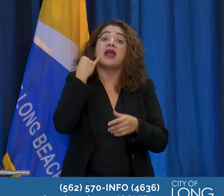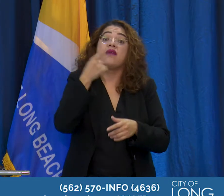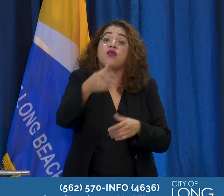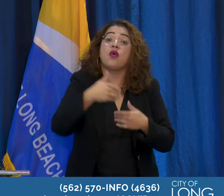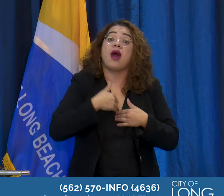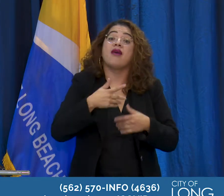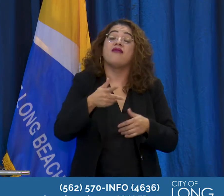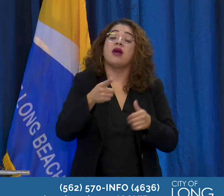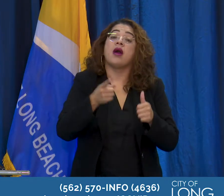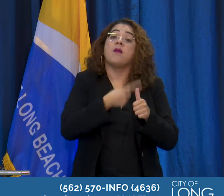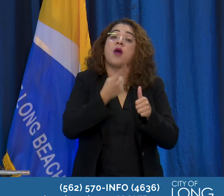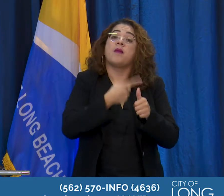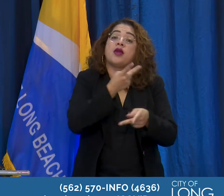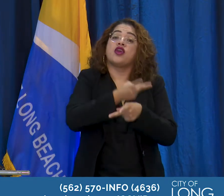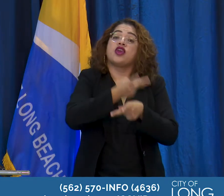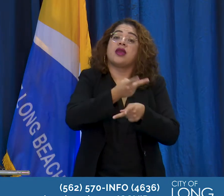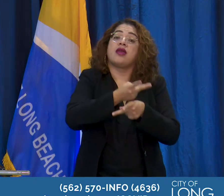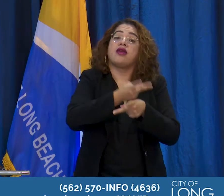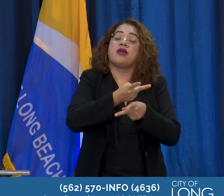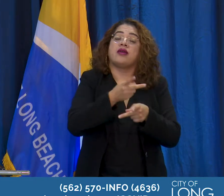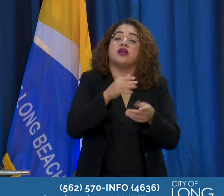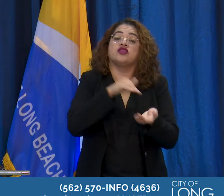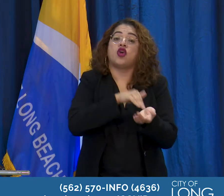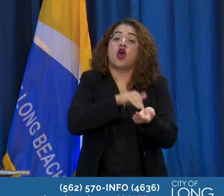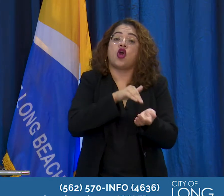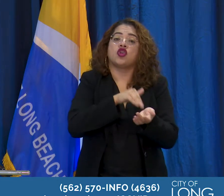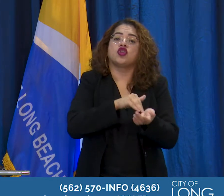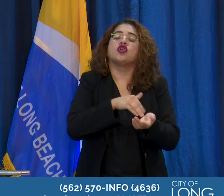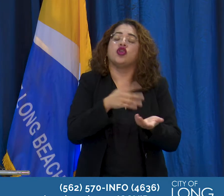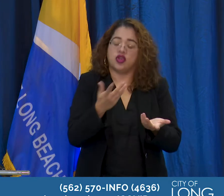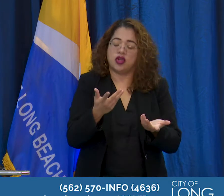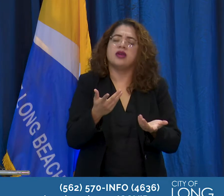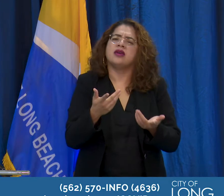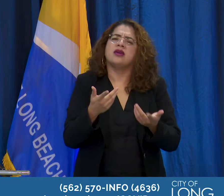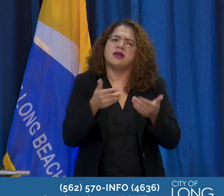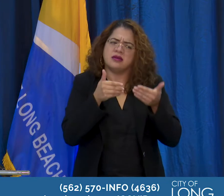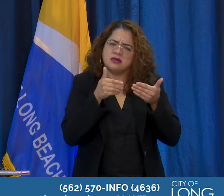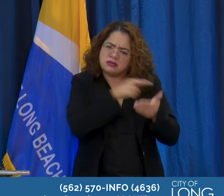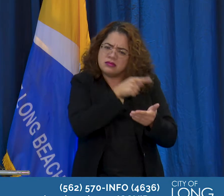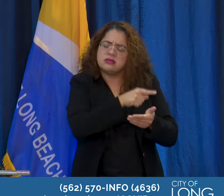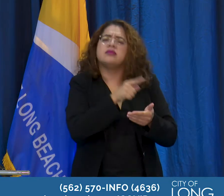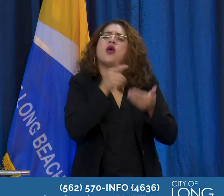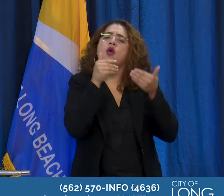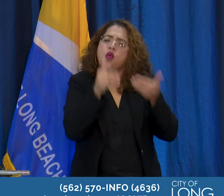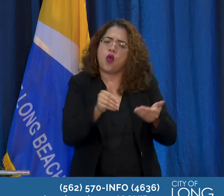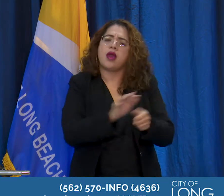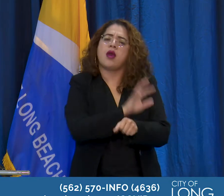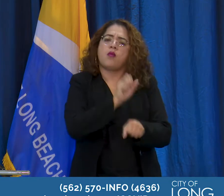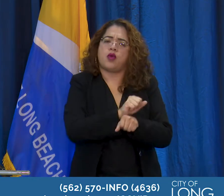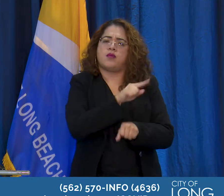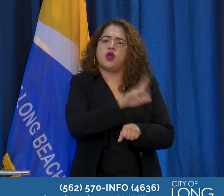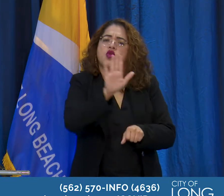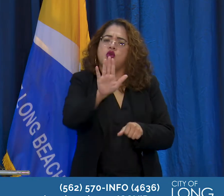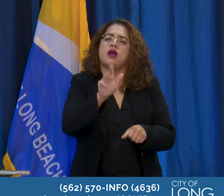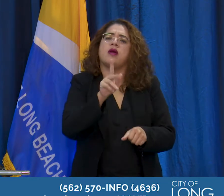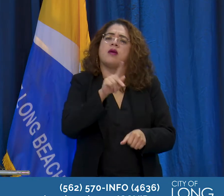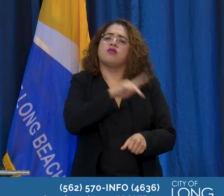appointment at one of our stationary testing sites, it's best to reserve the mobile testing slots for others.